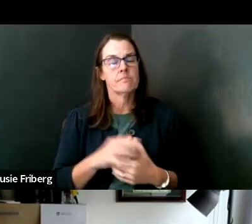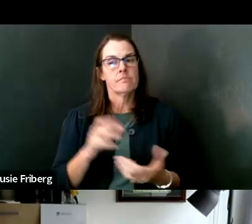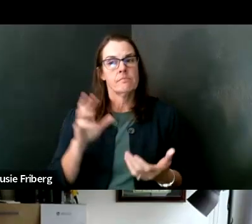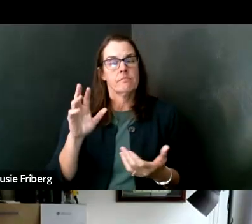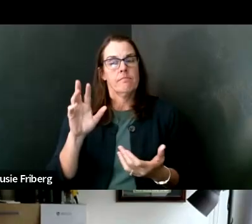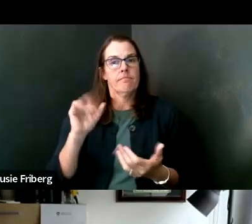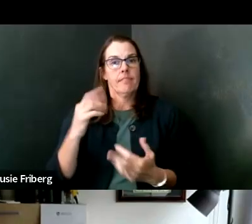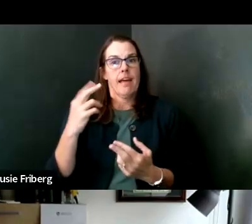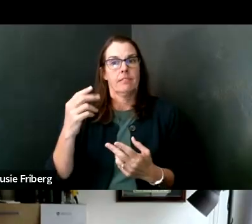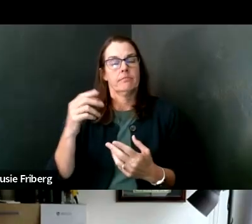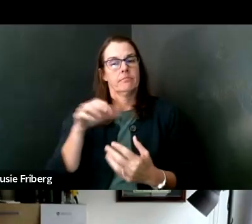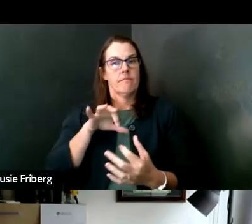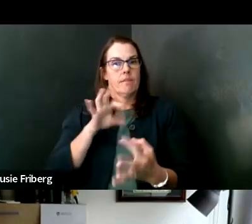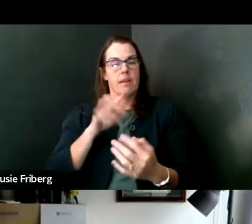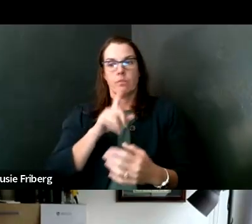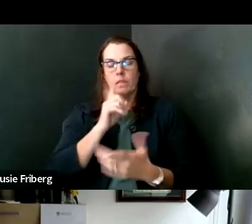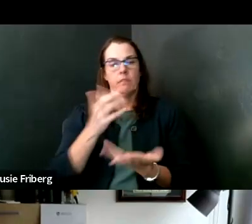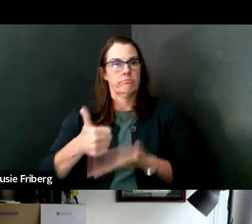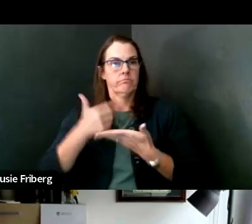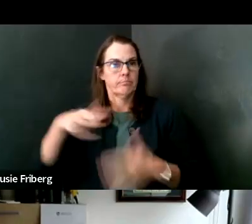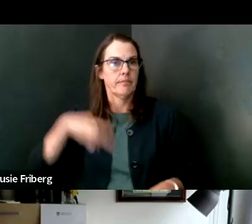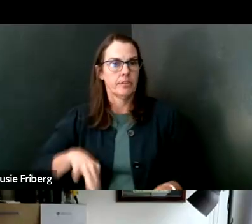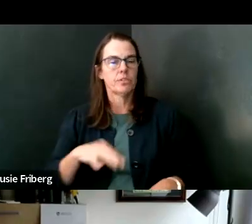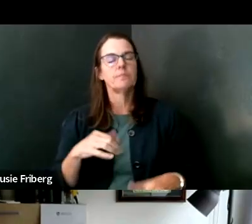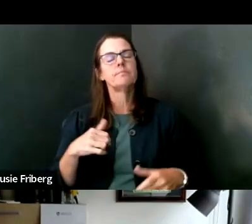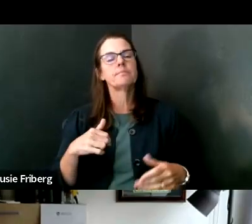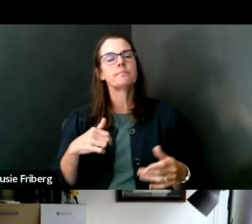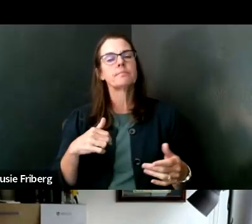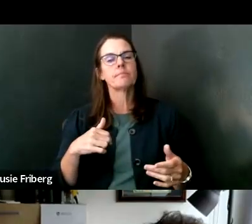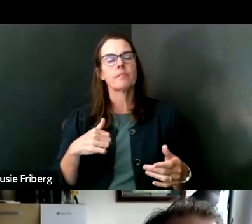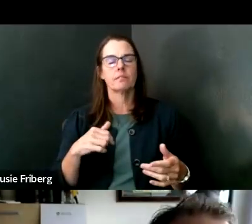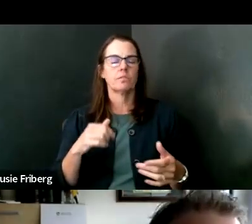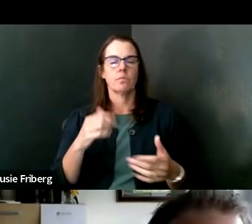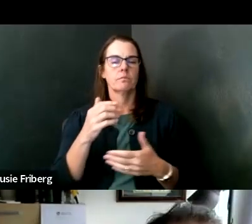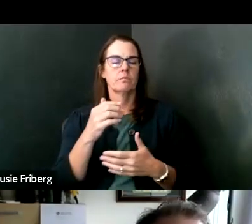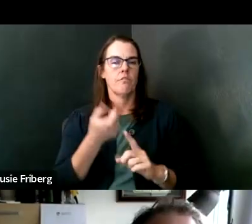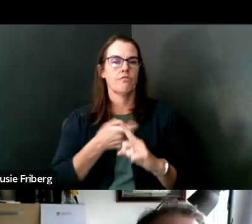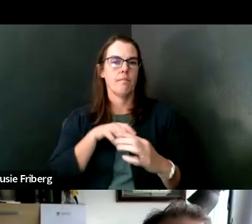really appreciate that. Um I just wanted to kind of run through the highlights um of the new of